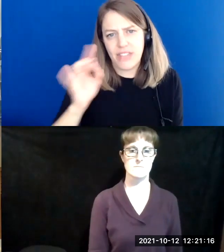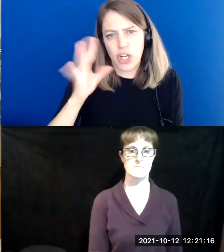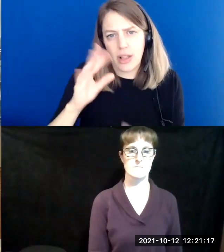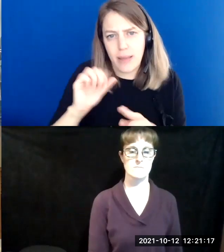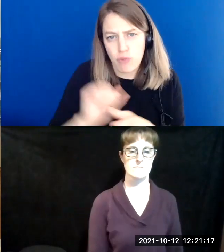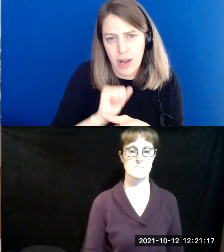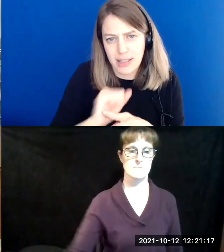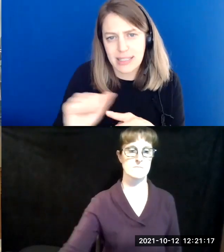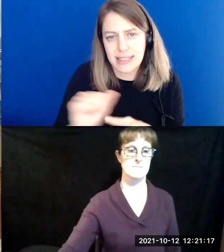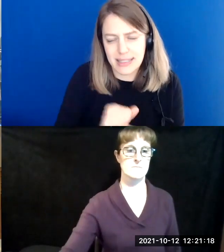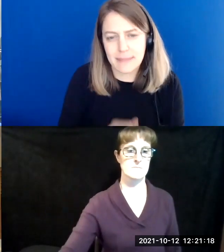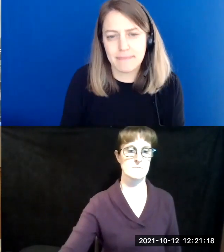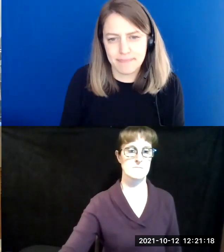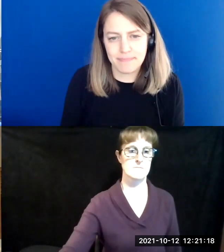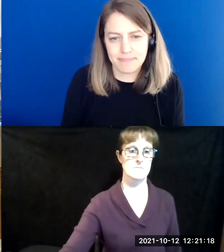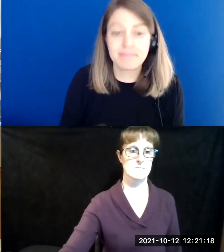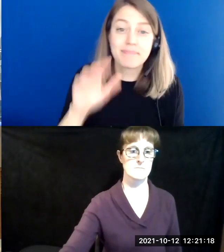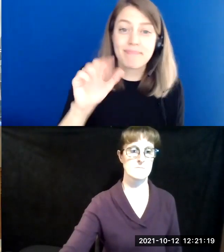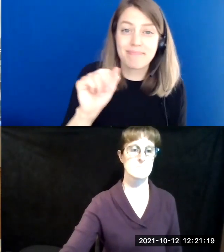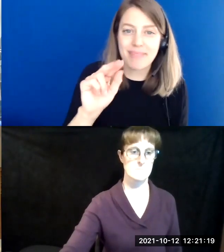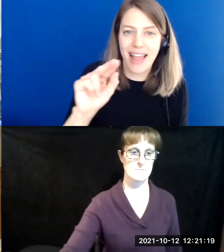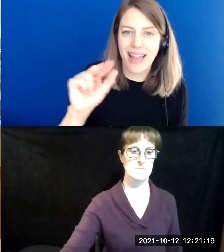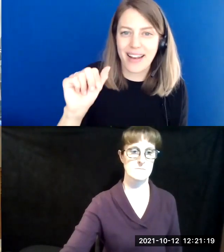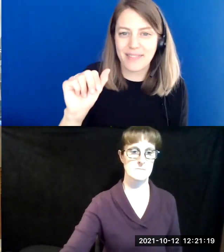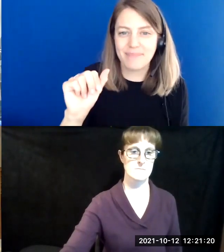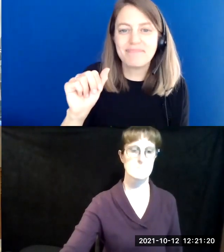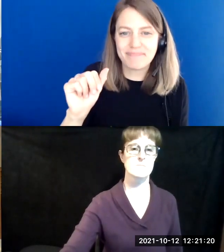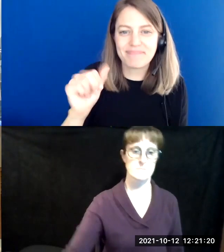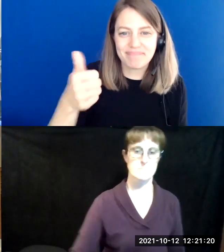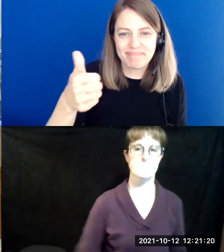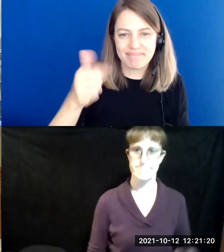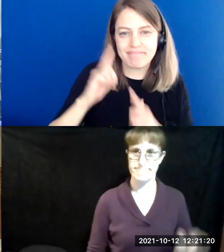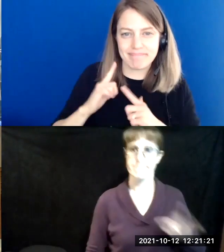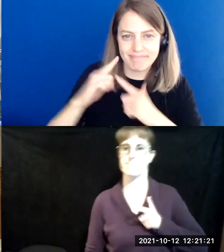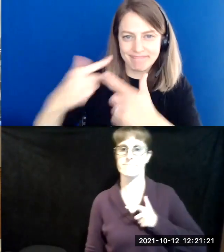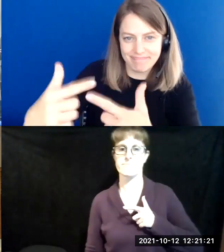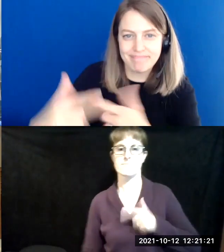Well, I think that's a very powerful passage.